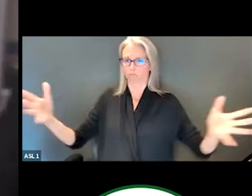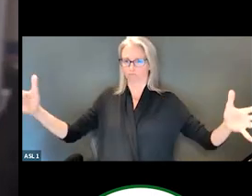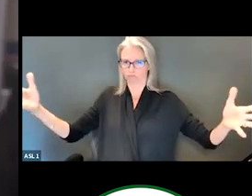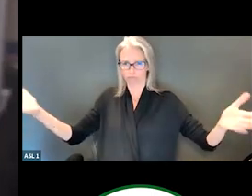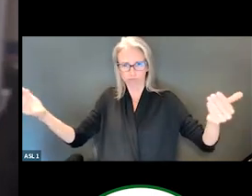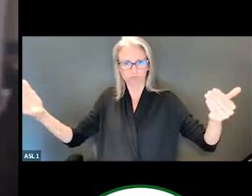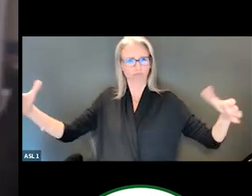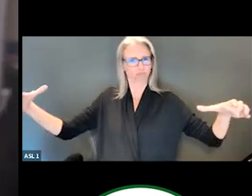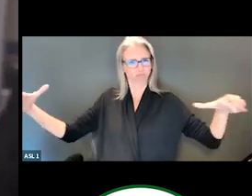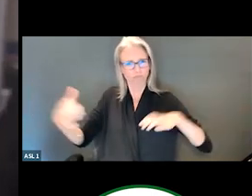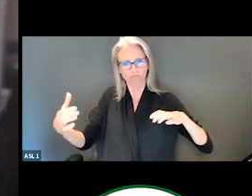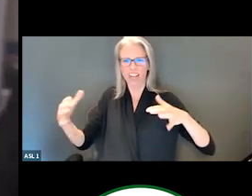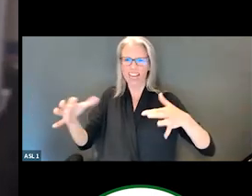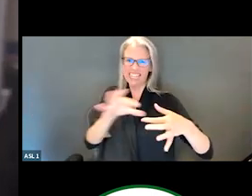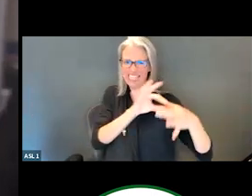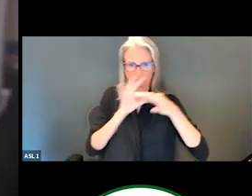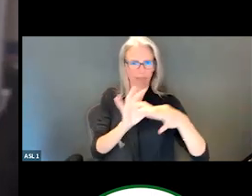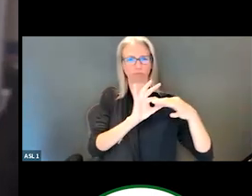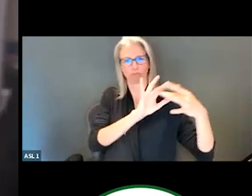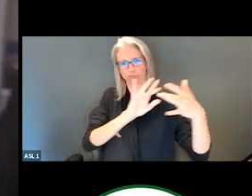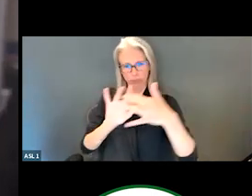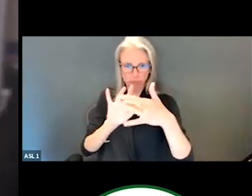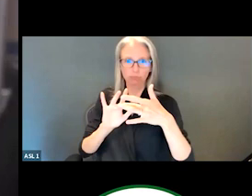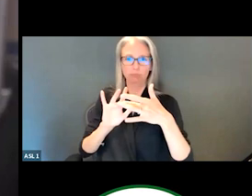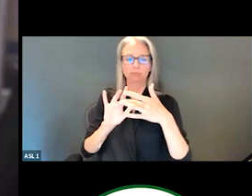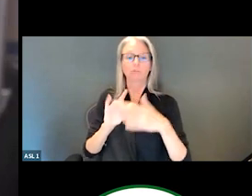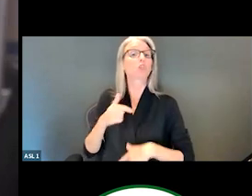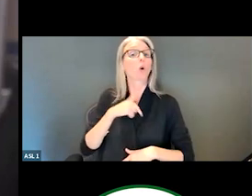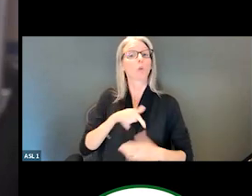out to other people that are doing similar work.